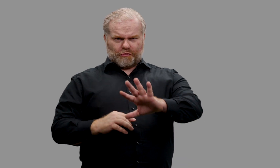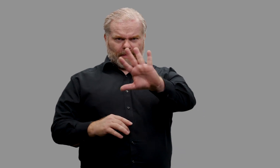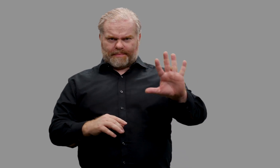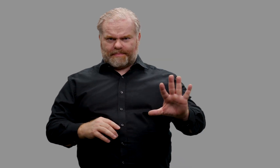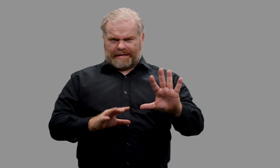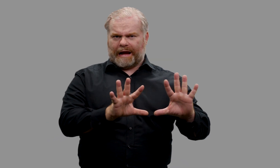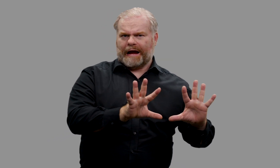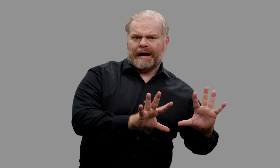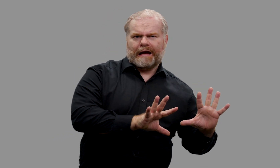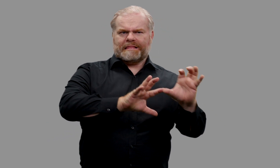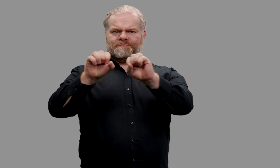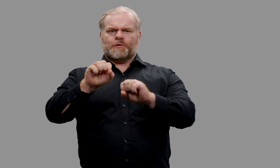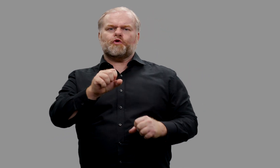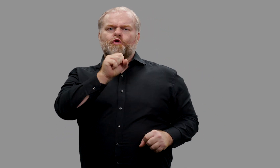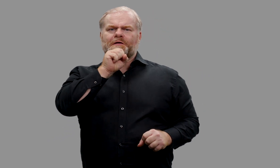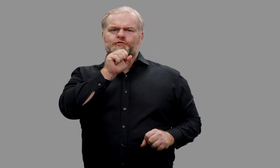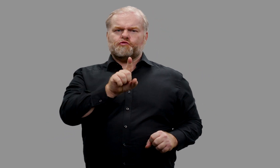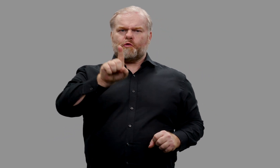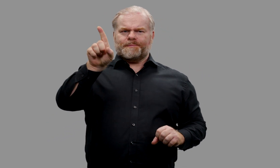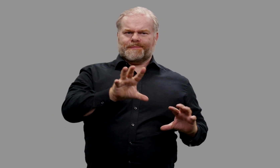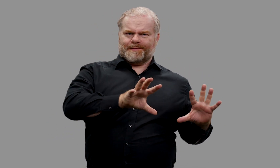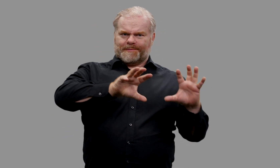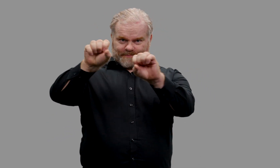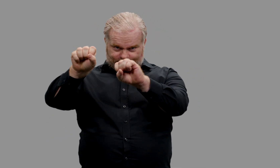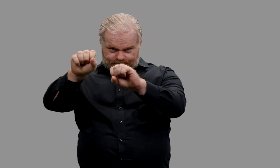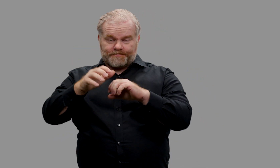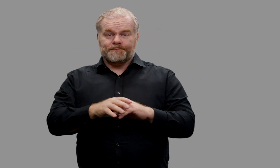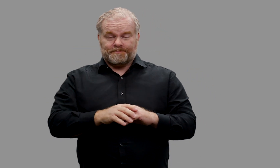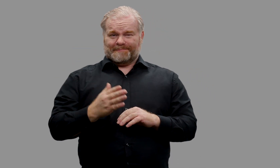during Germany’s attack on the Soviet Union